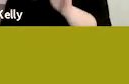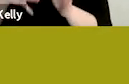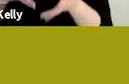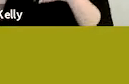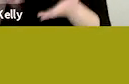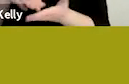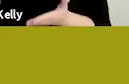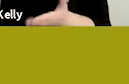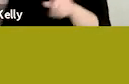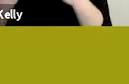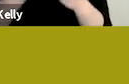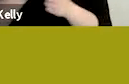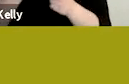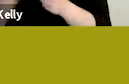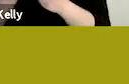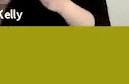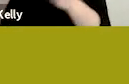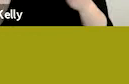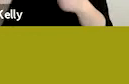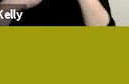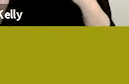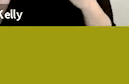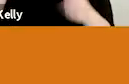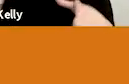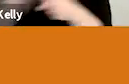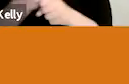understanding and knowledge, I'm only going over these very briefly so I hope that’s okay.